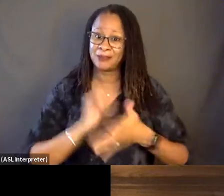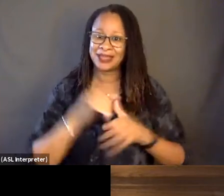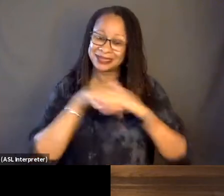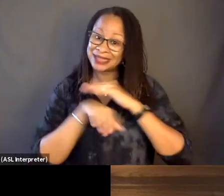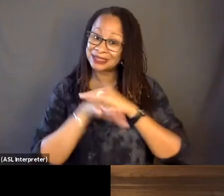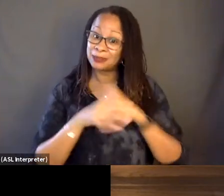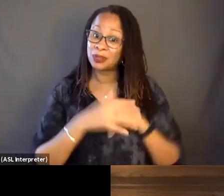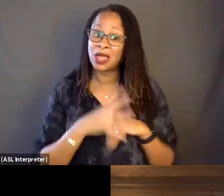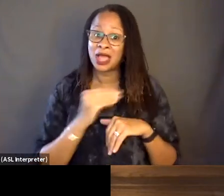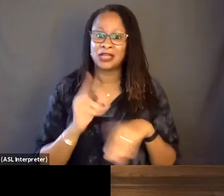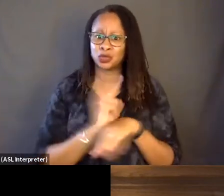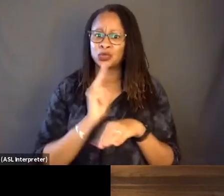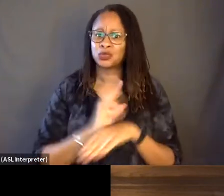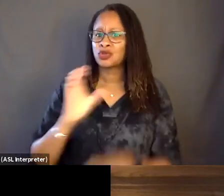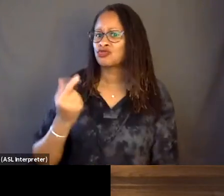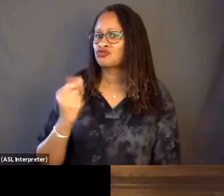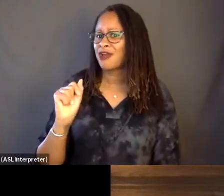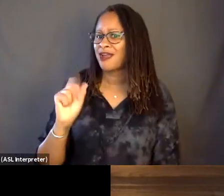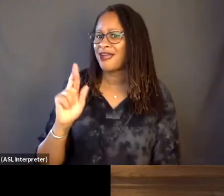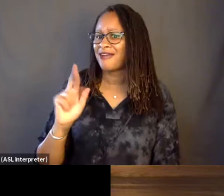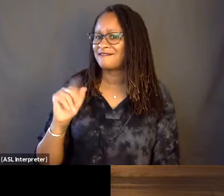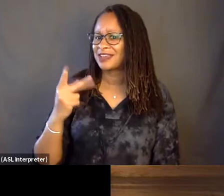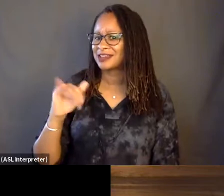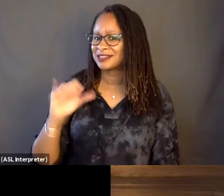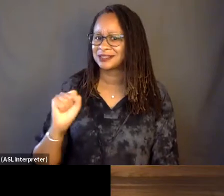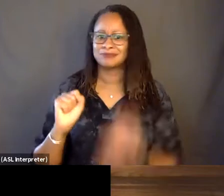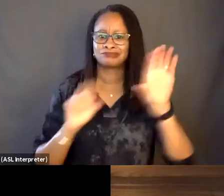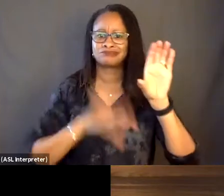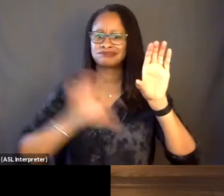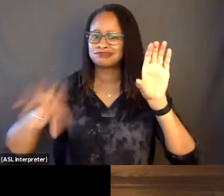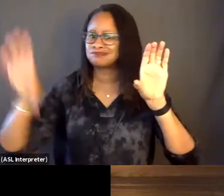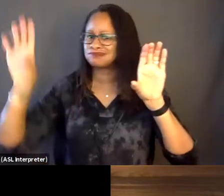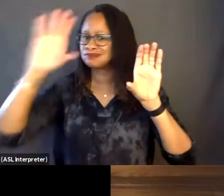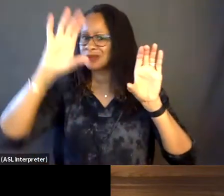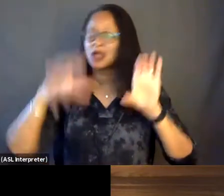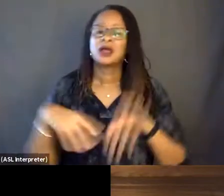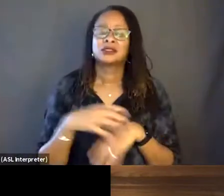And you use graphics in a very clever way to get a lot of the information across.